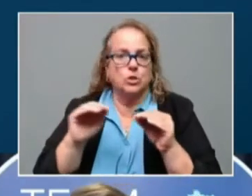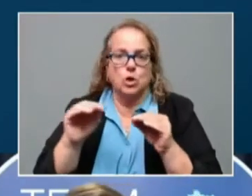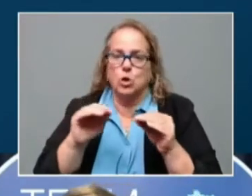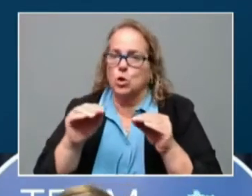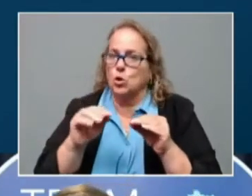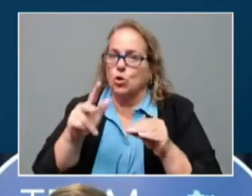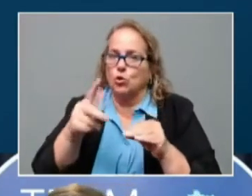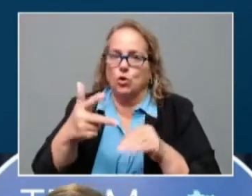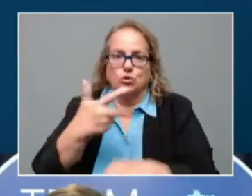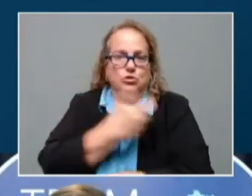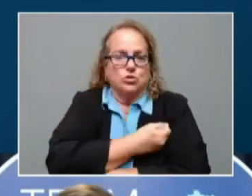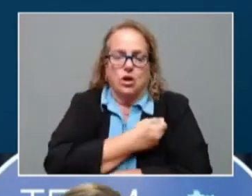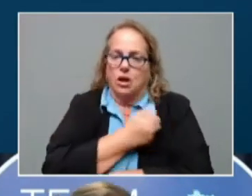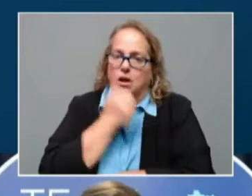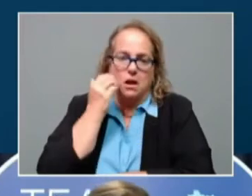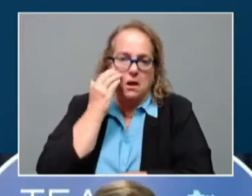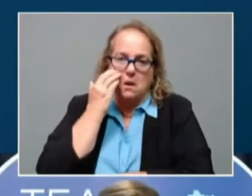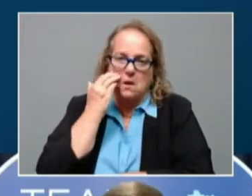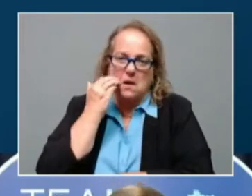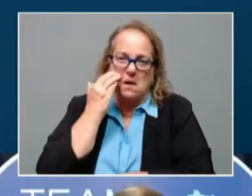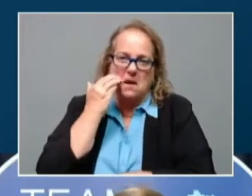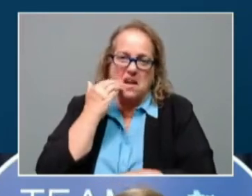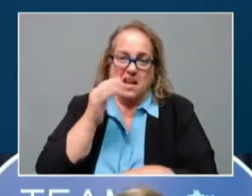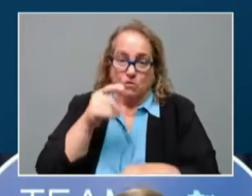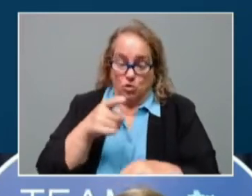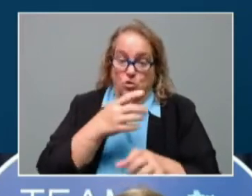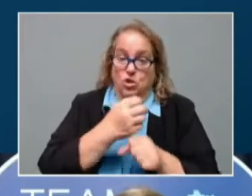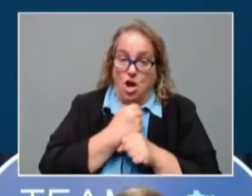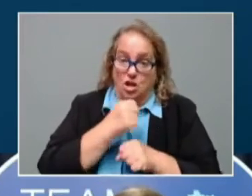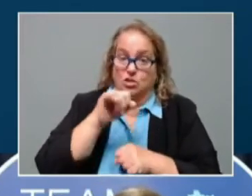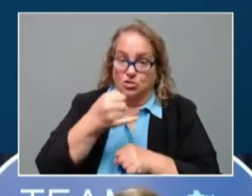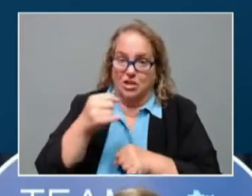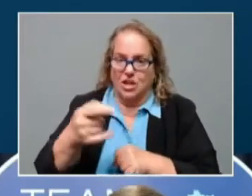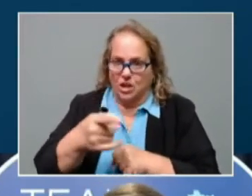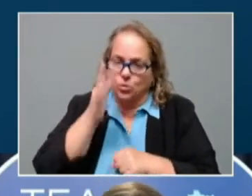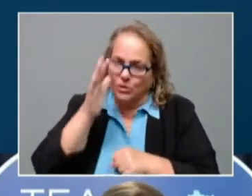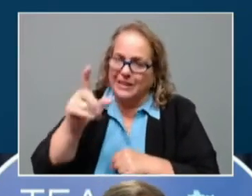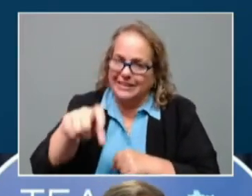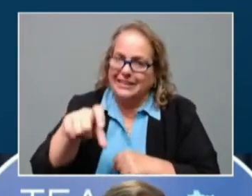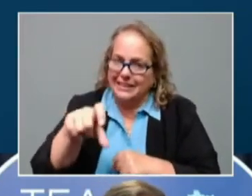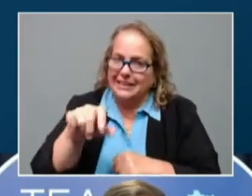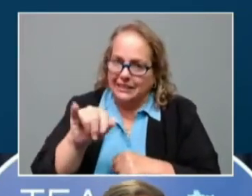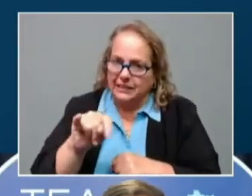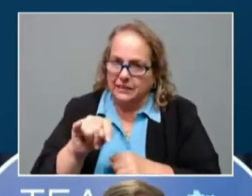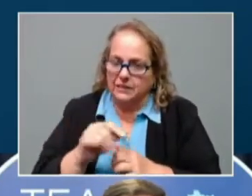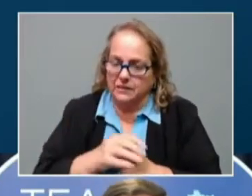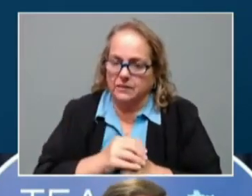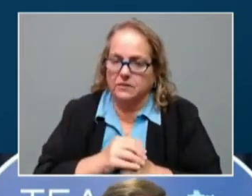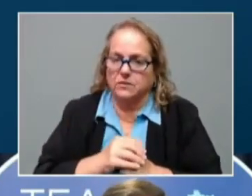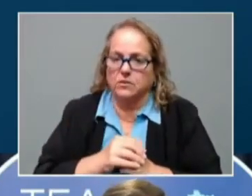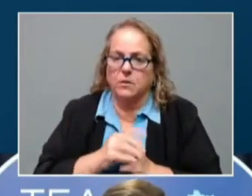you got J and J, you're gonna need a booster but we expect in weeks at least